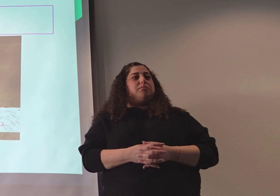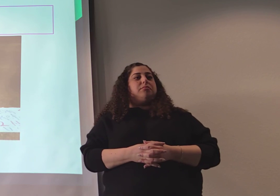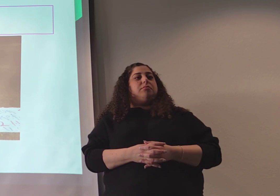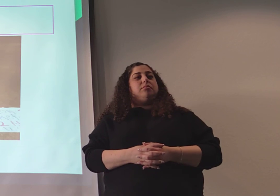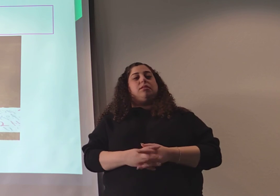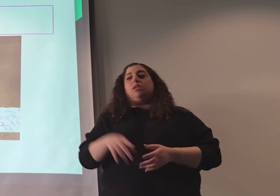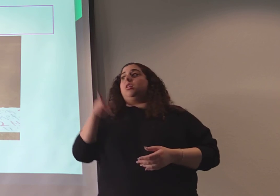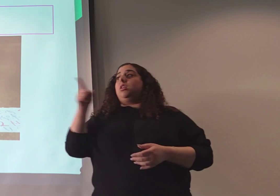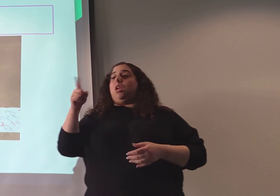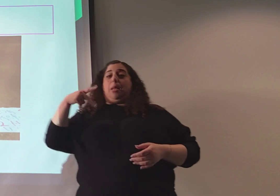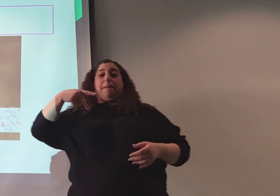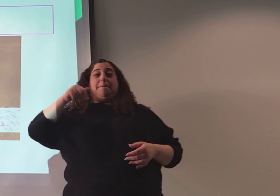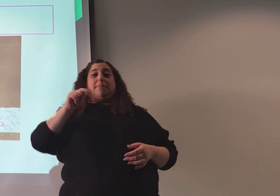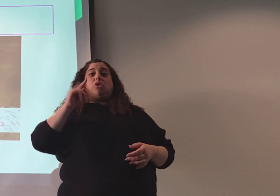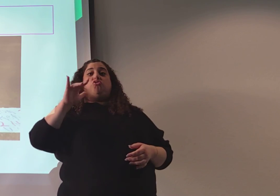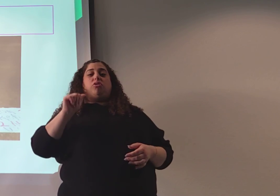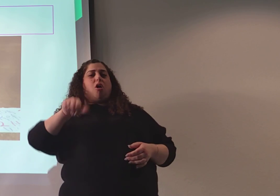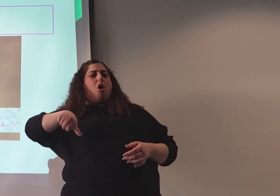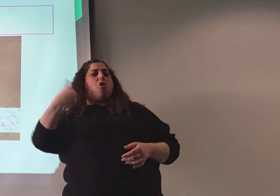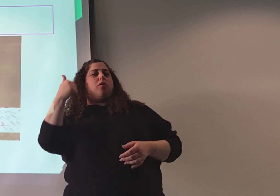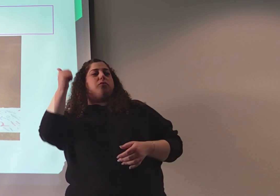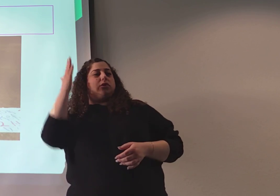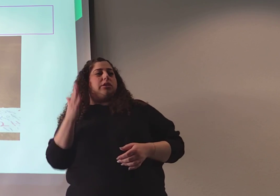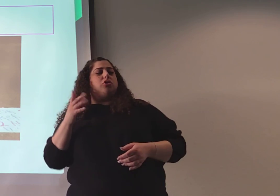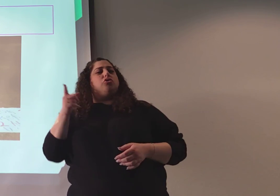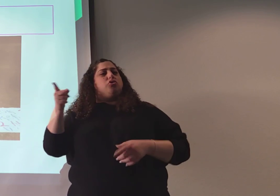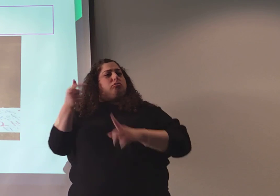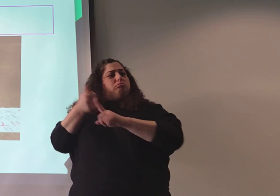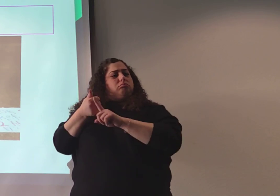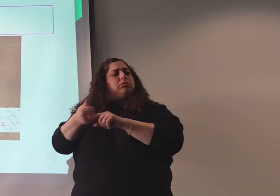Or the Community Law Project clinic hours.